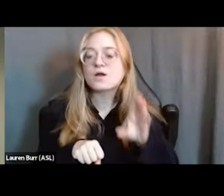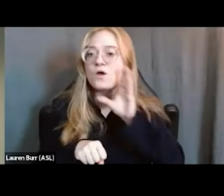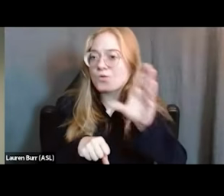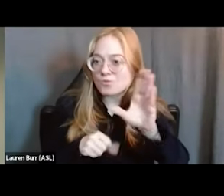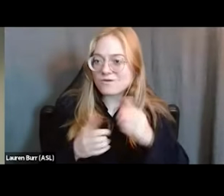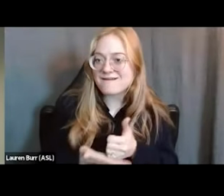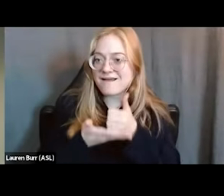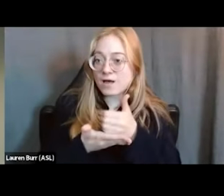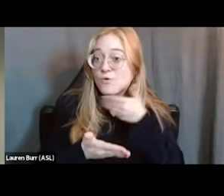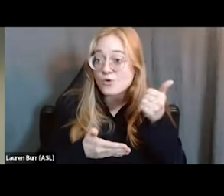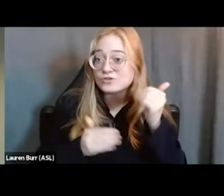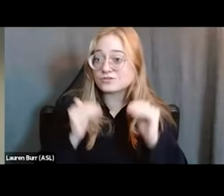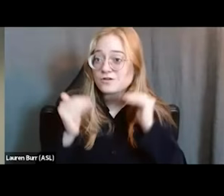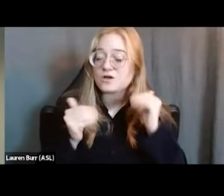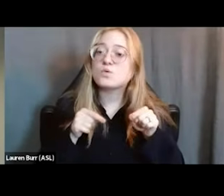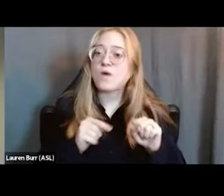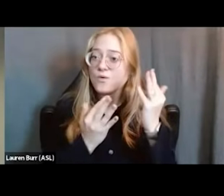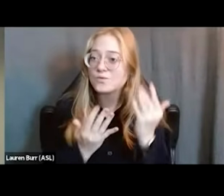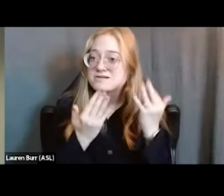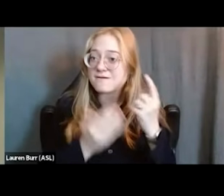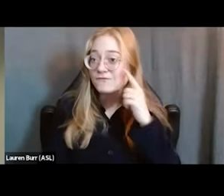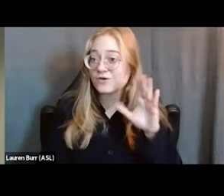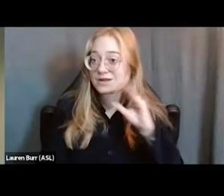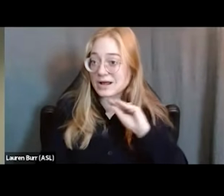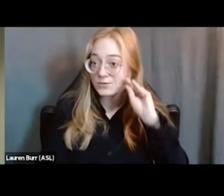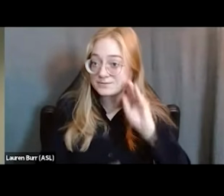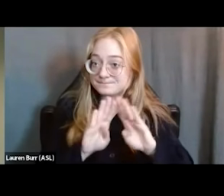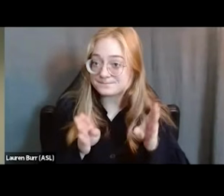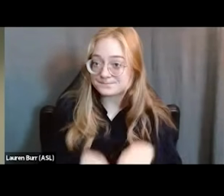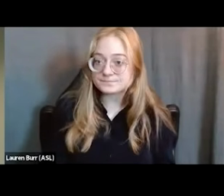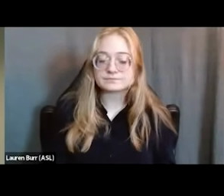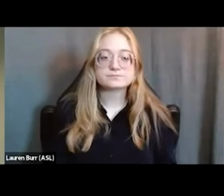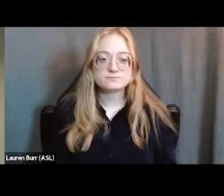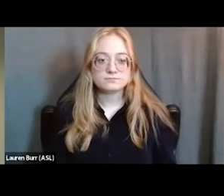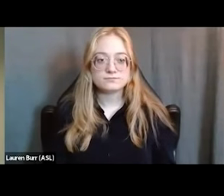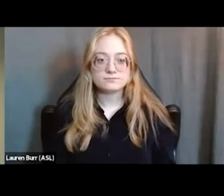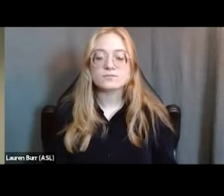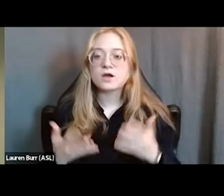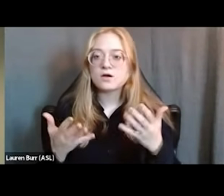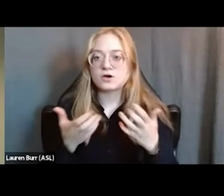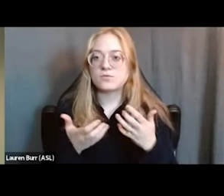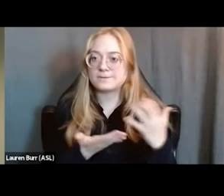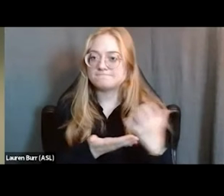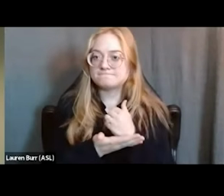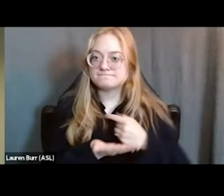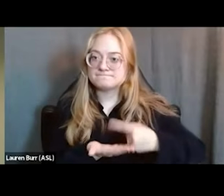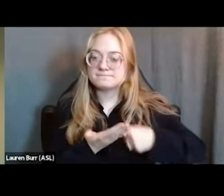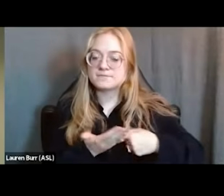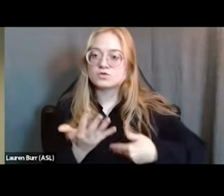while they're waiting for housing. And then I also want us to spend a moment talking about social connection. When we're thinking about housing,